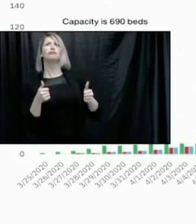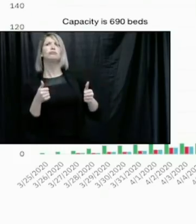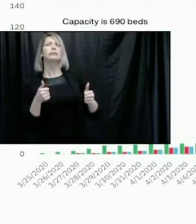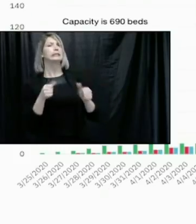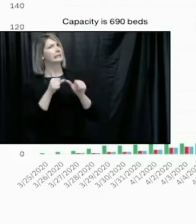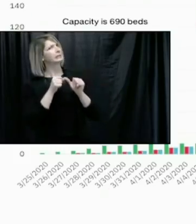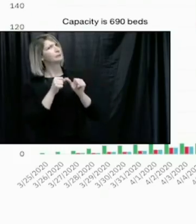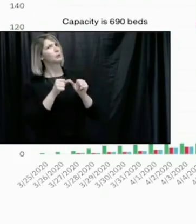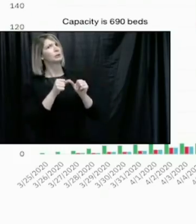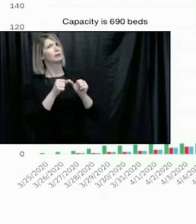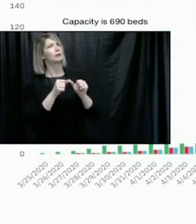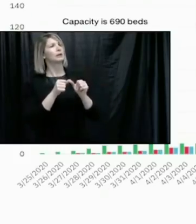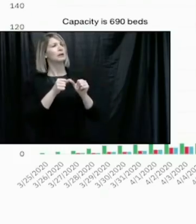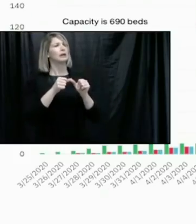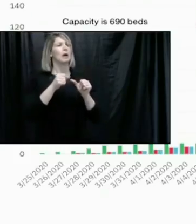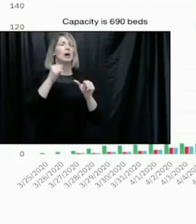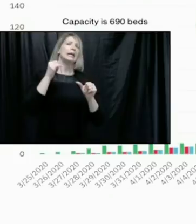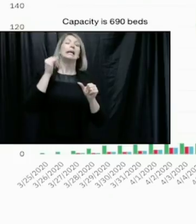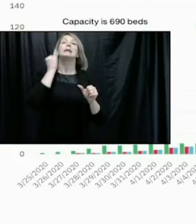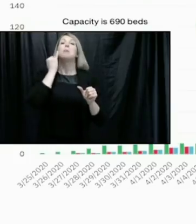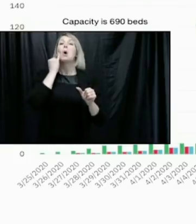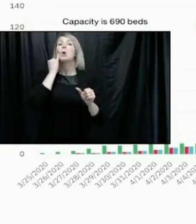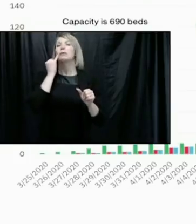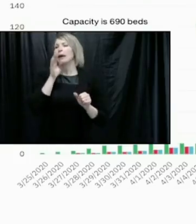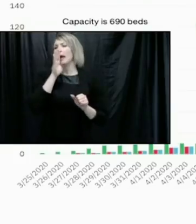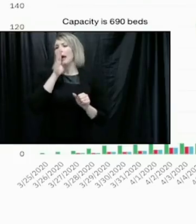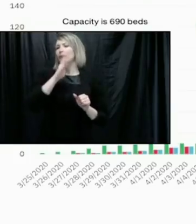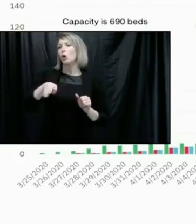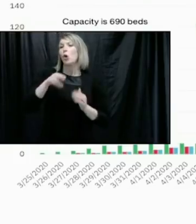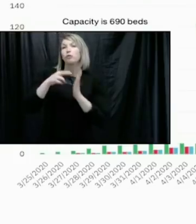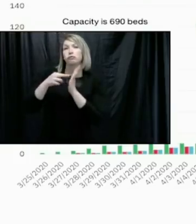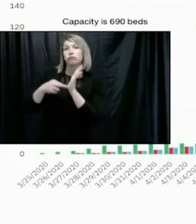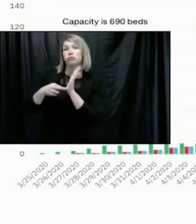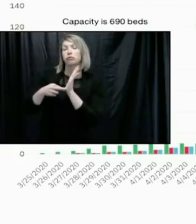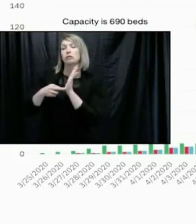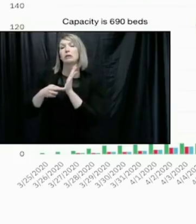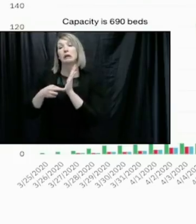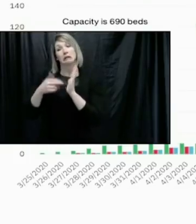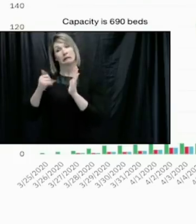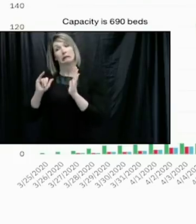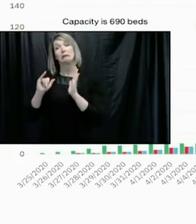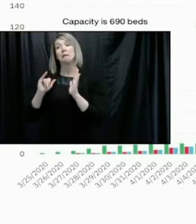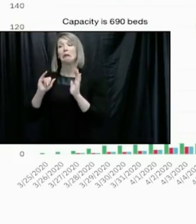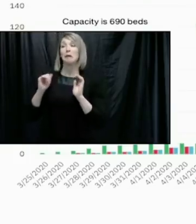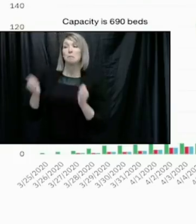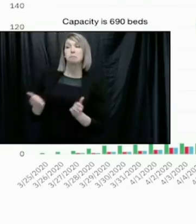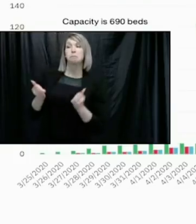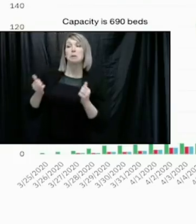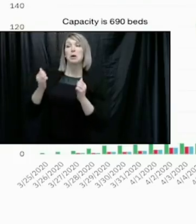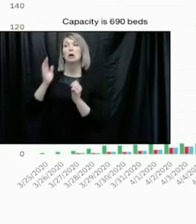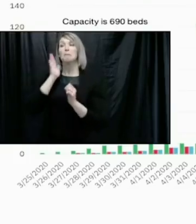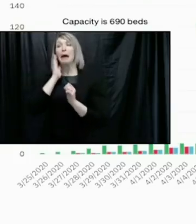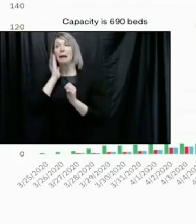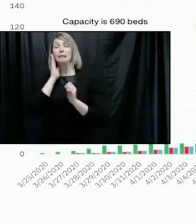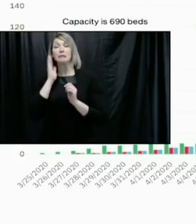IN TERMS OF IF WE DON'T FOLLOW THINGS, WE STILL HAVE THE CAPACITY RIGHT NOW IN TERMS OF